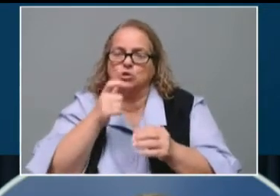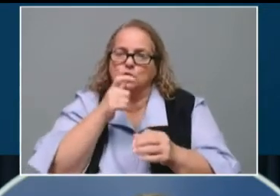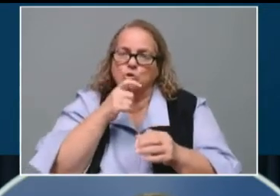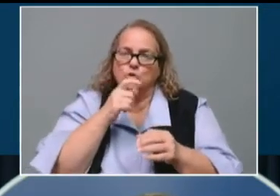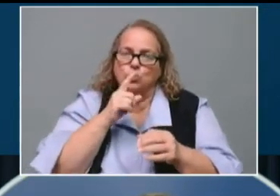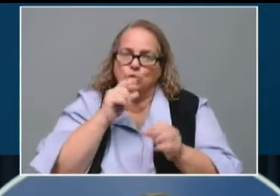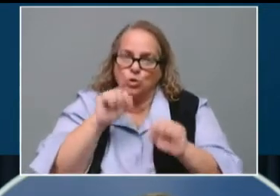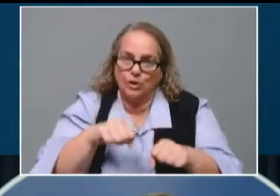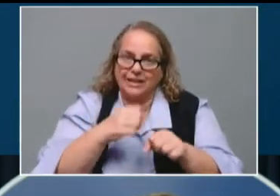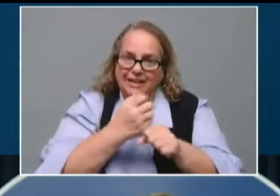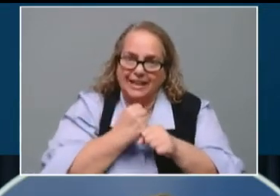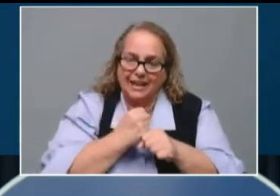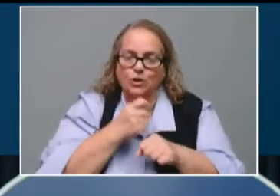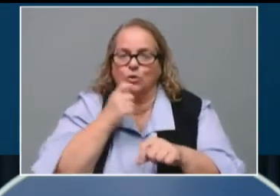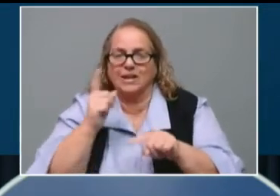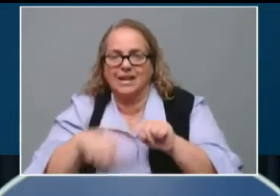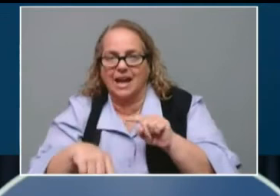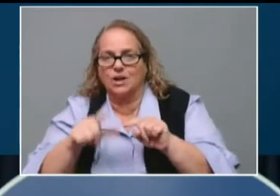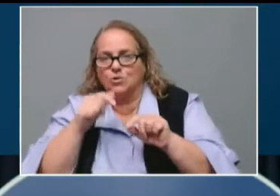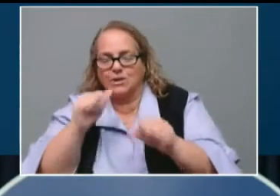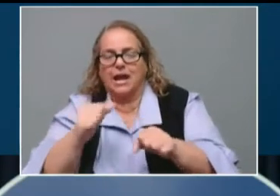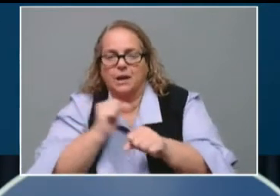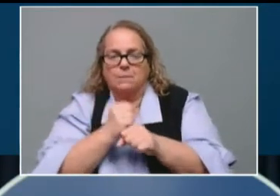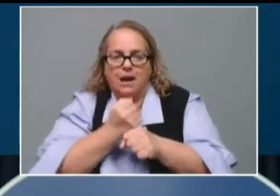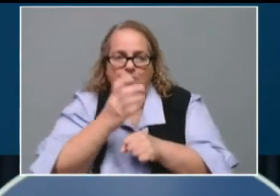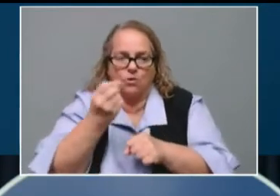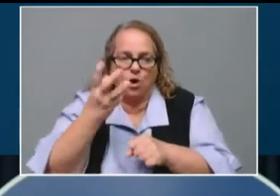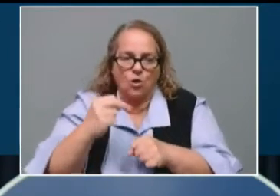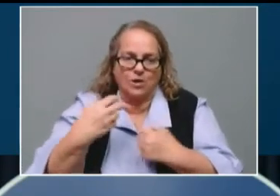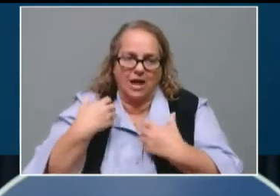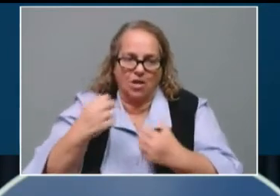then who could make their own health care decisions and who could not 12 to